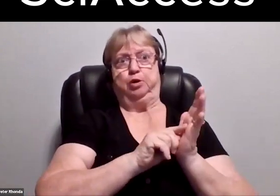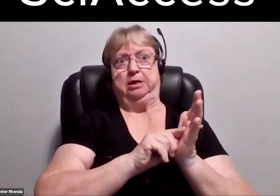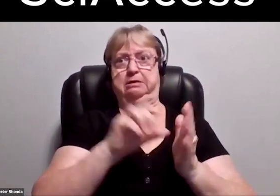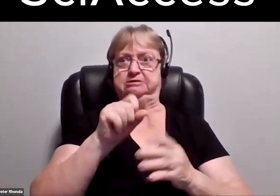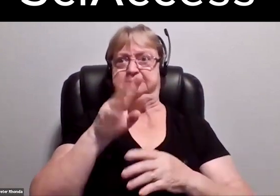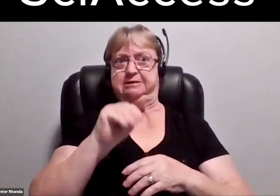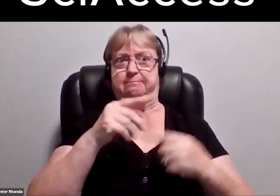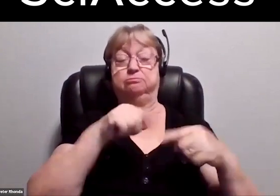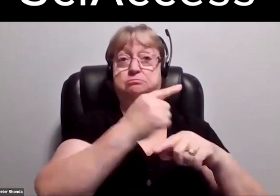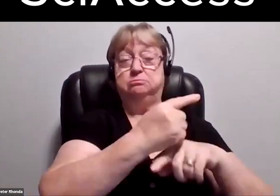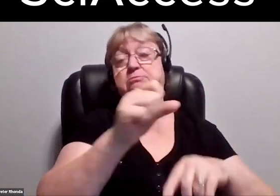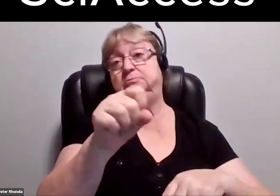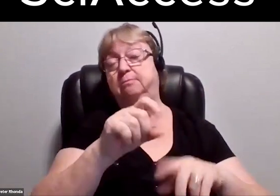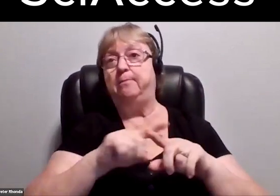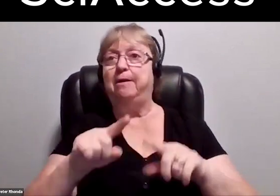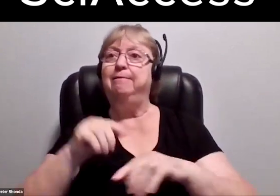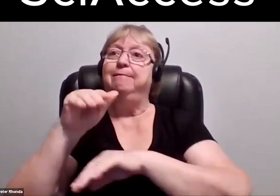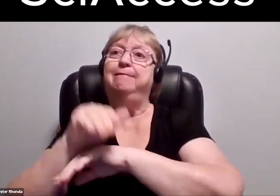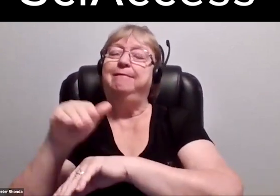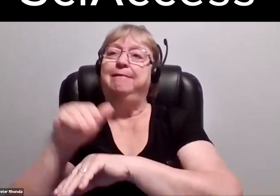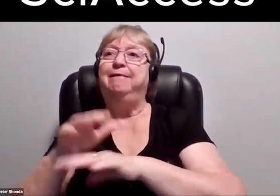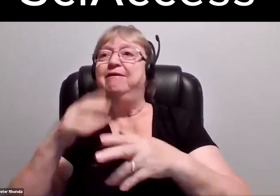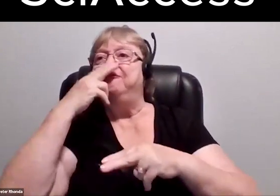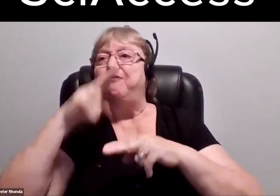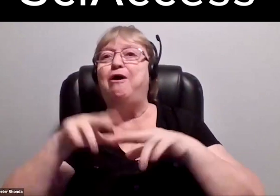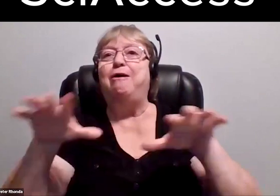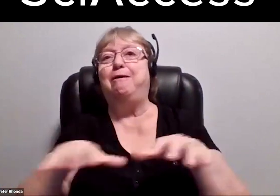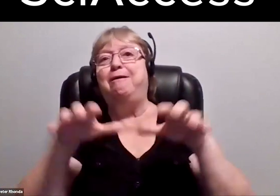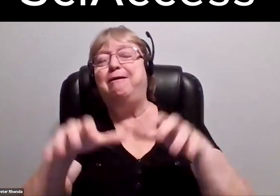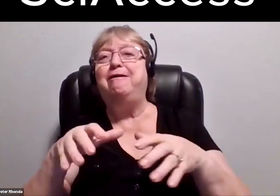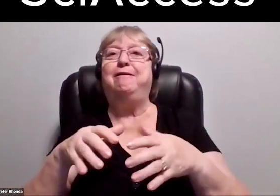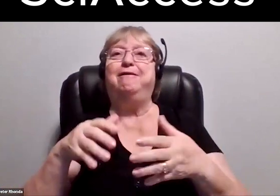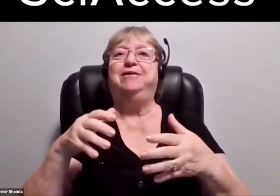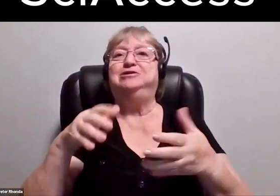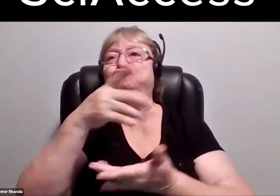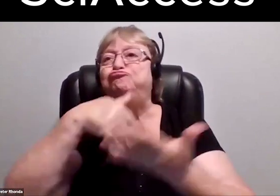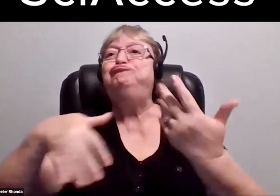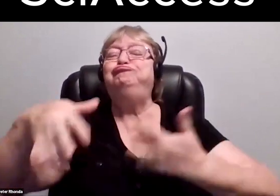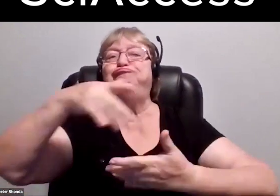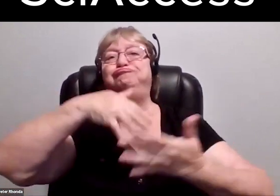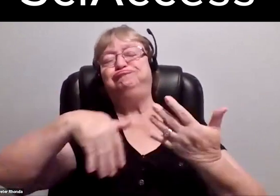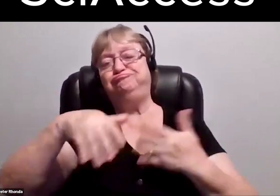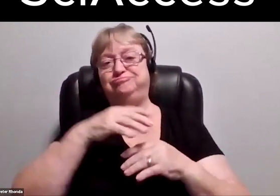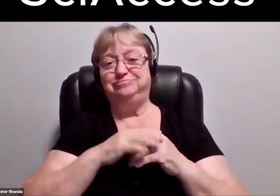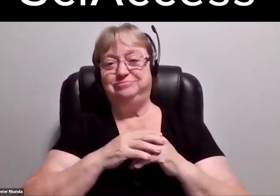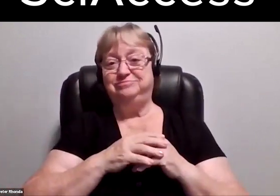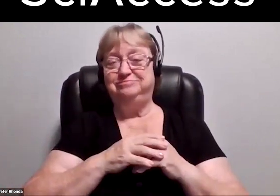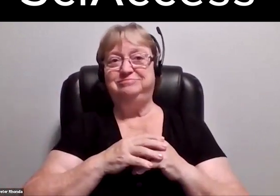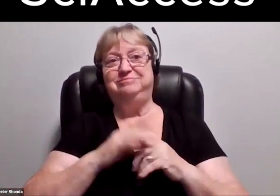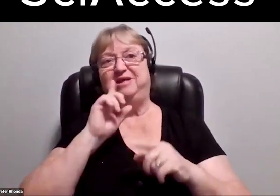but it's a lot of fun activities at night and going to sporting events or doing